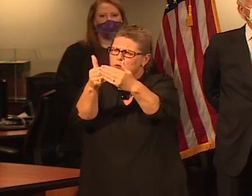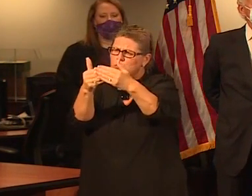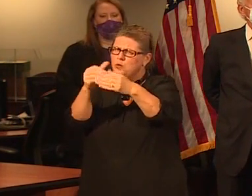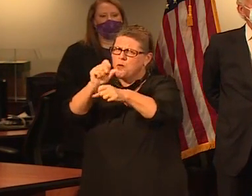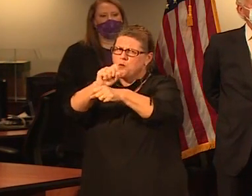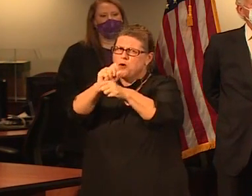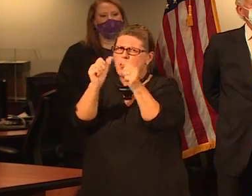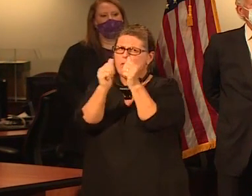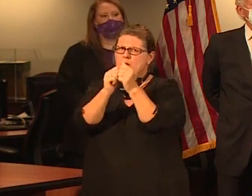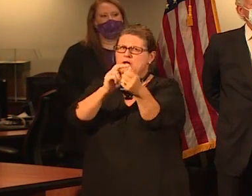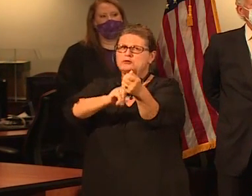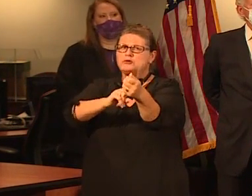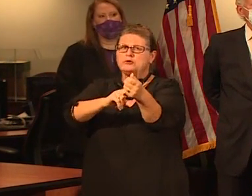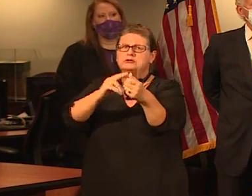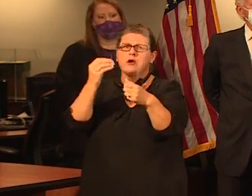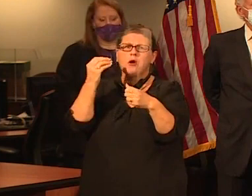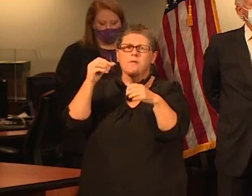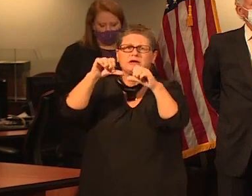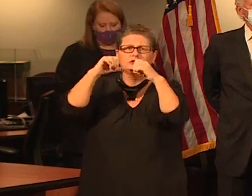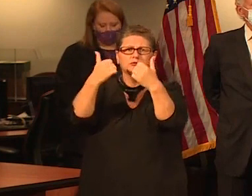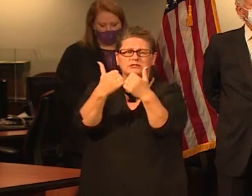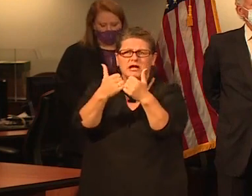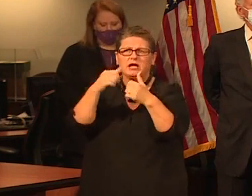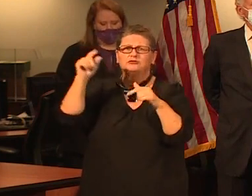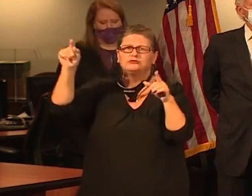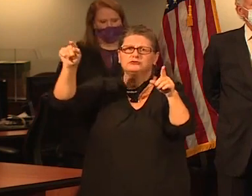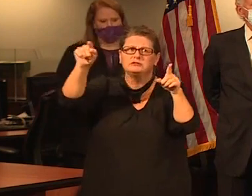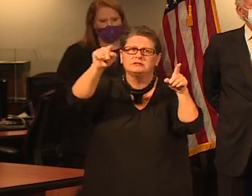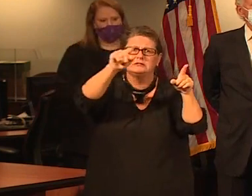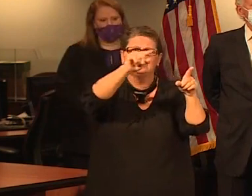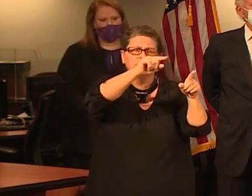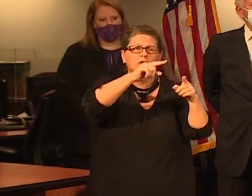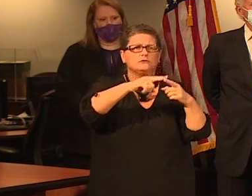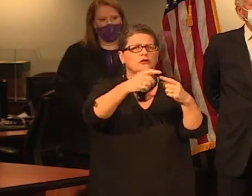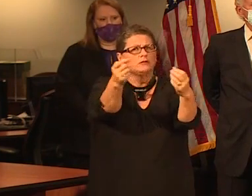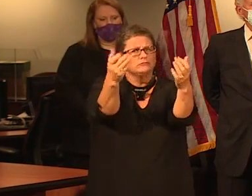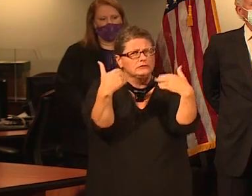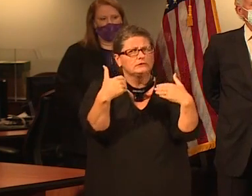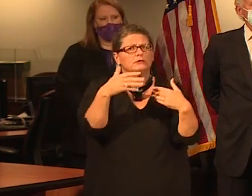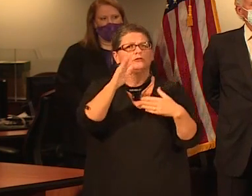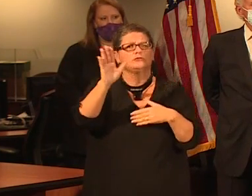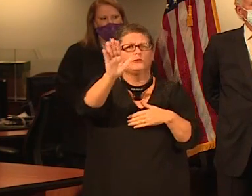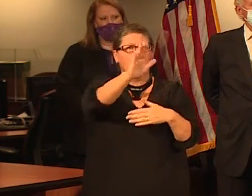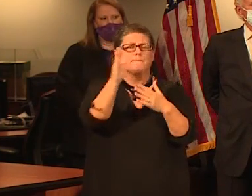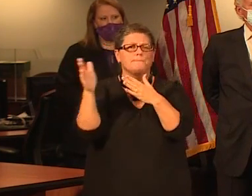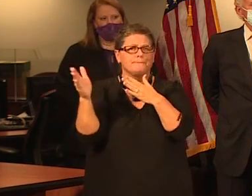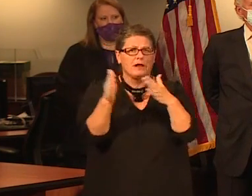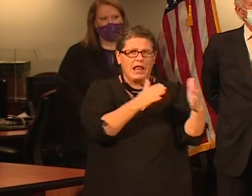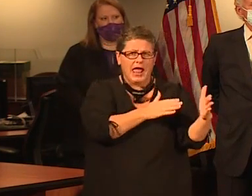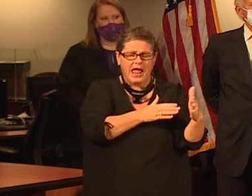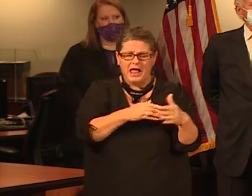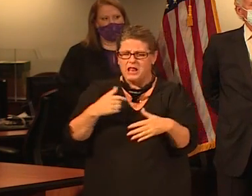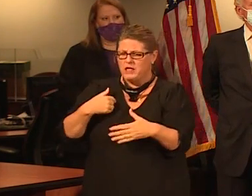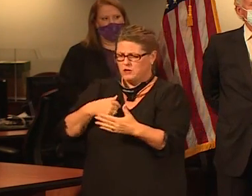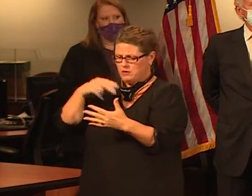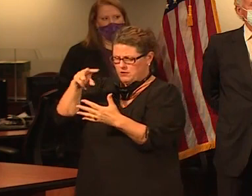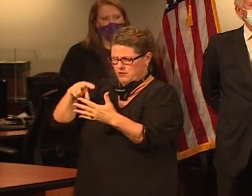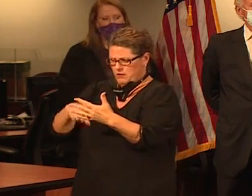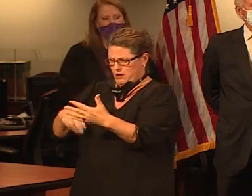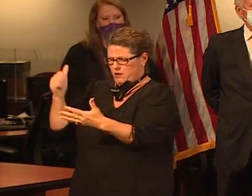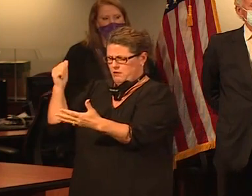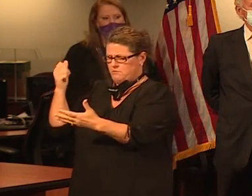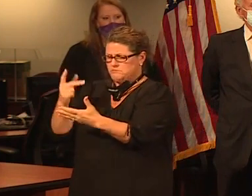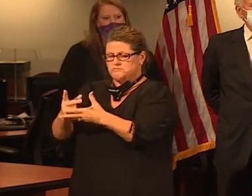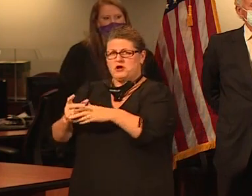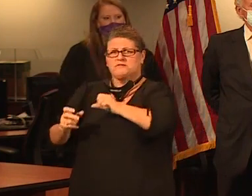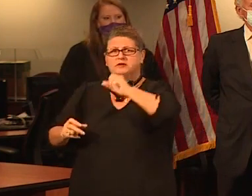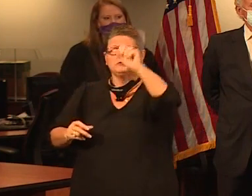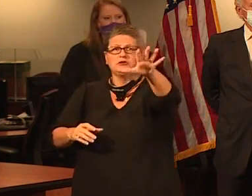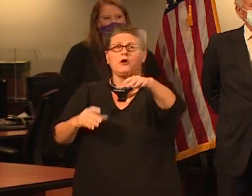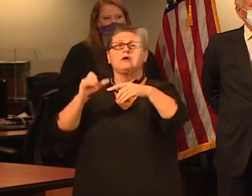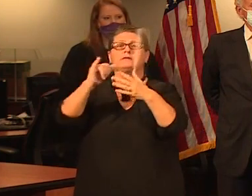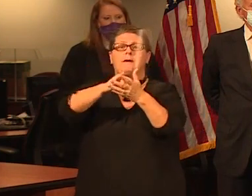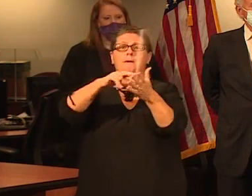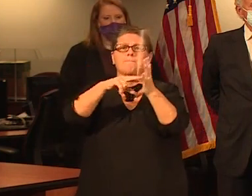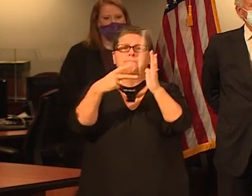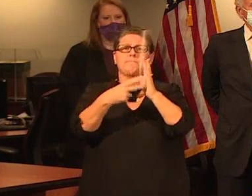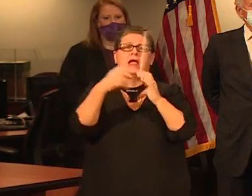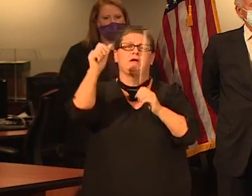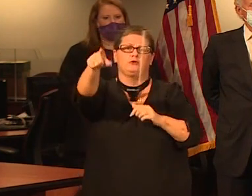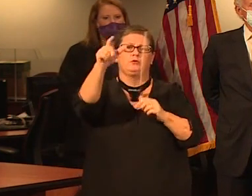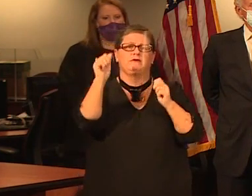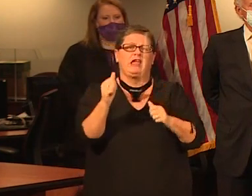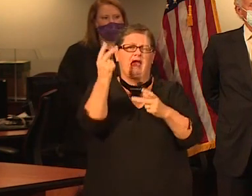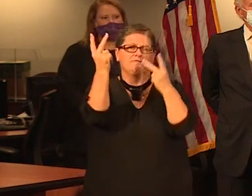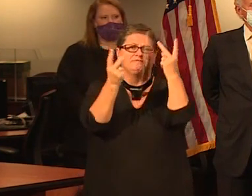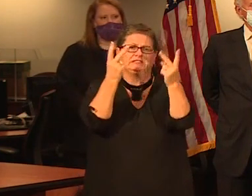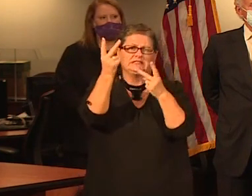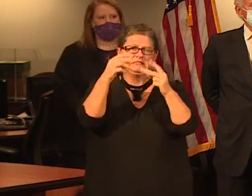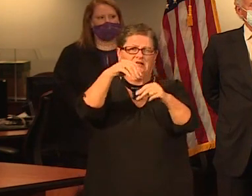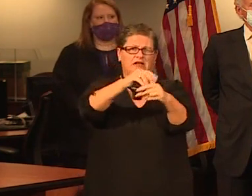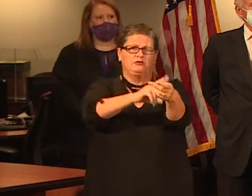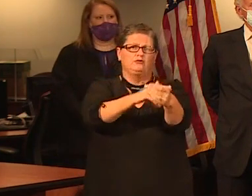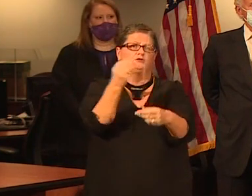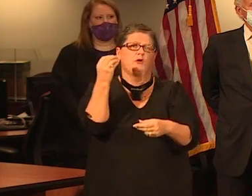WITH THE NURSING HOME ASSOCIATION AND THESE FACILITIES ACROSS THE STATE TO GET THEIR PLANS SUBMITTED TO US AND GET THEM BACK OUT TO THE FACILITIES SO THAT VISITATION